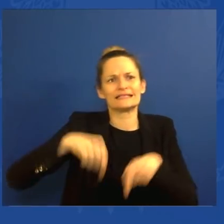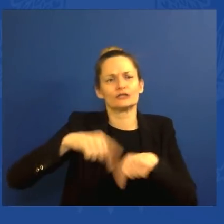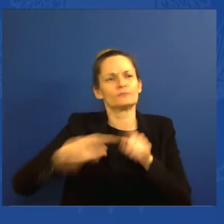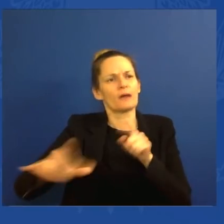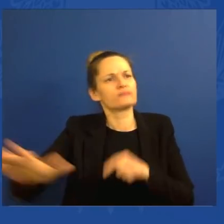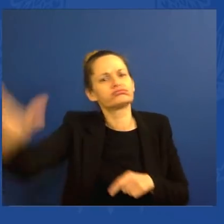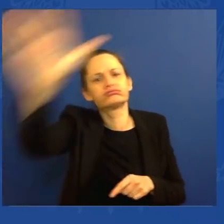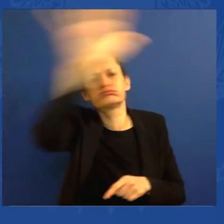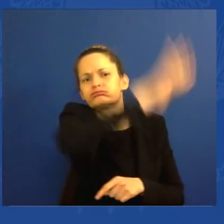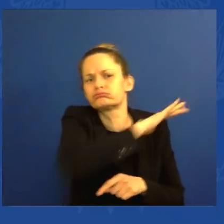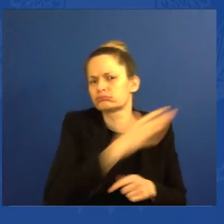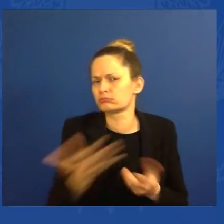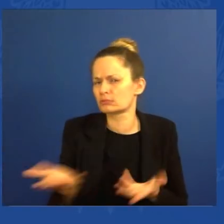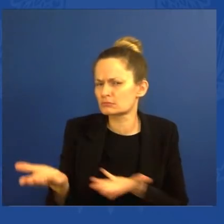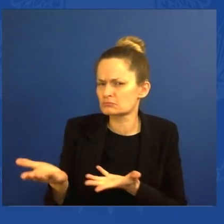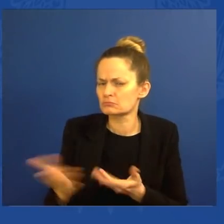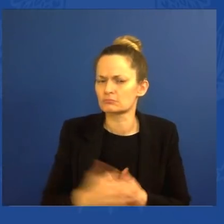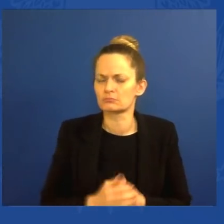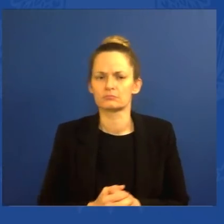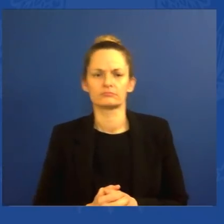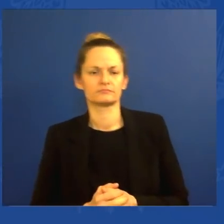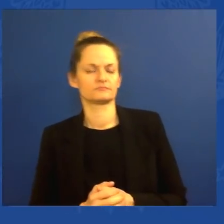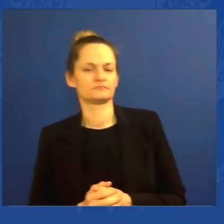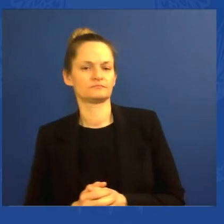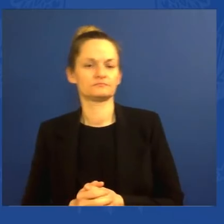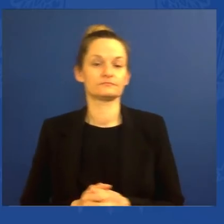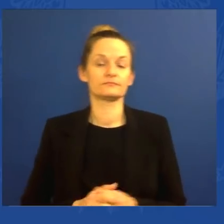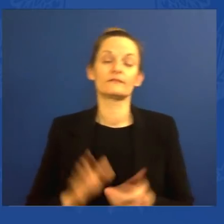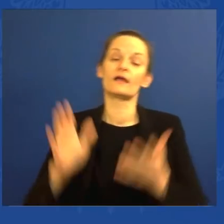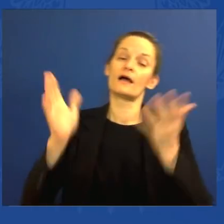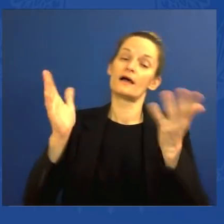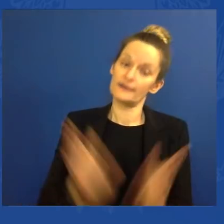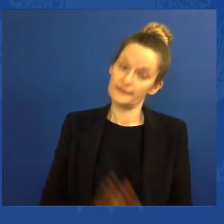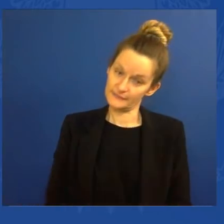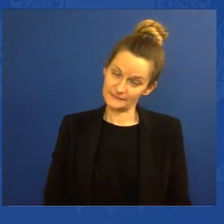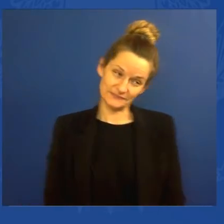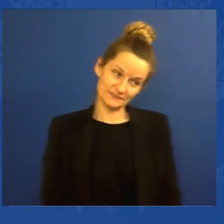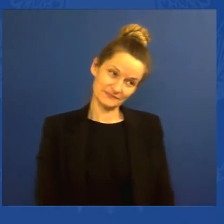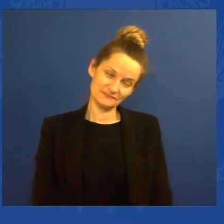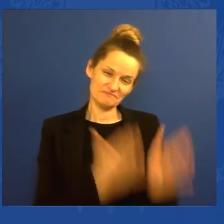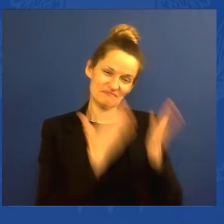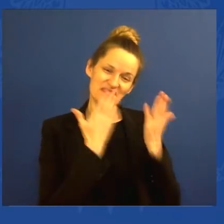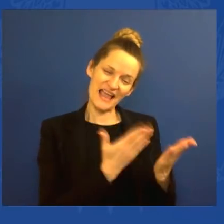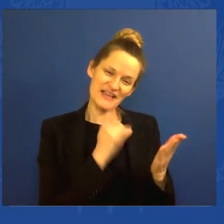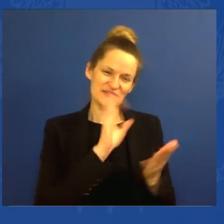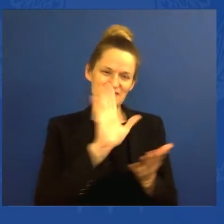of both the domestic innovation focus of this legislation as well as funding semiconductor manufacturing.